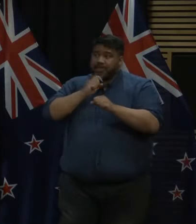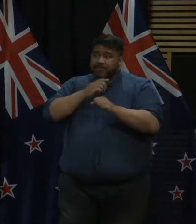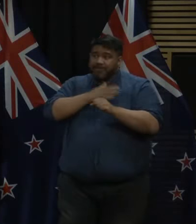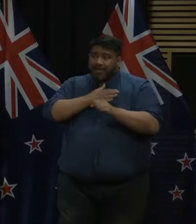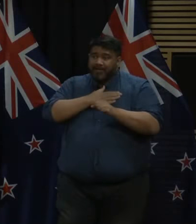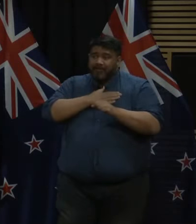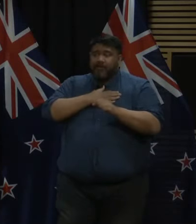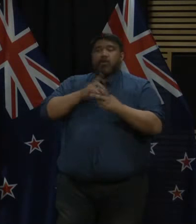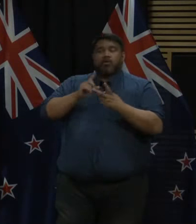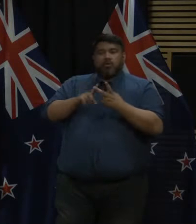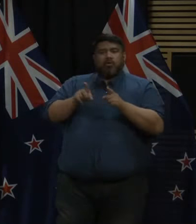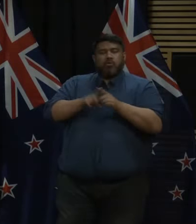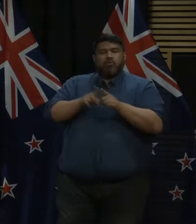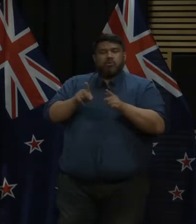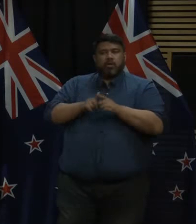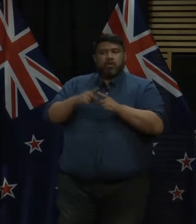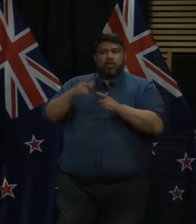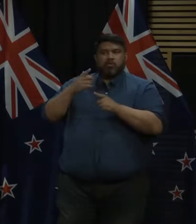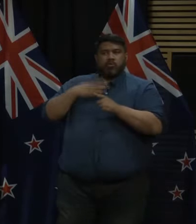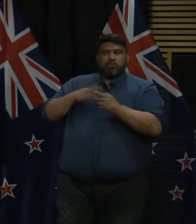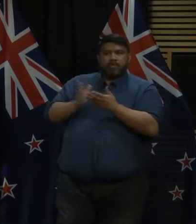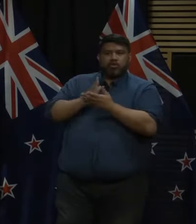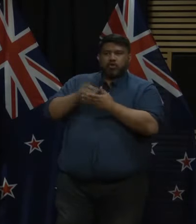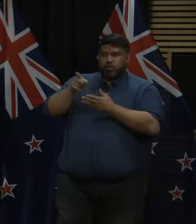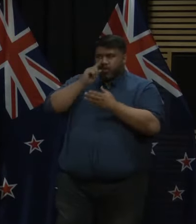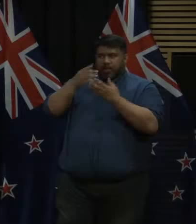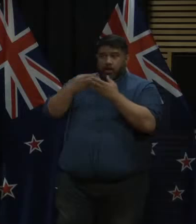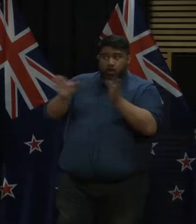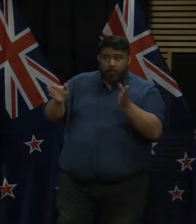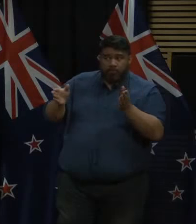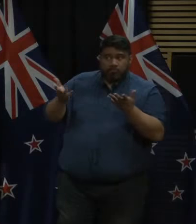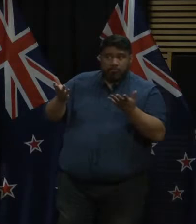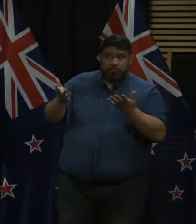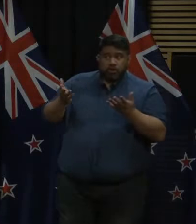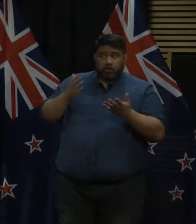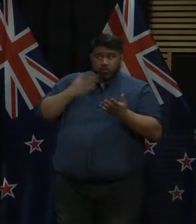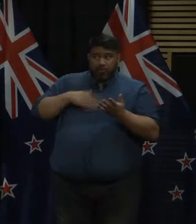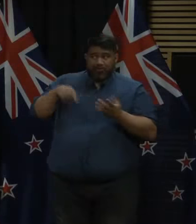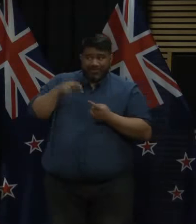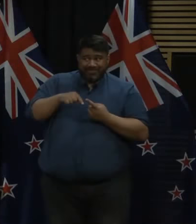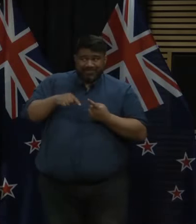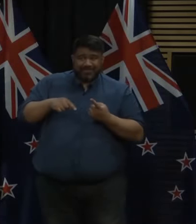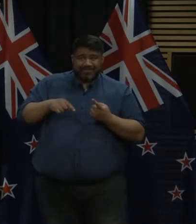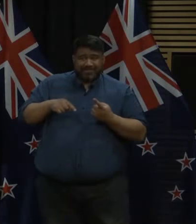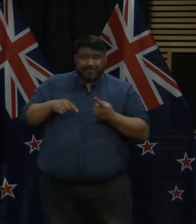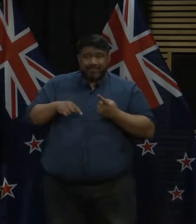something you would find useful as a tool to keep your